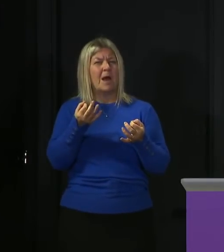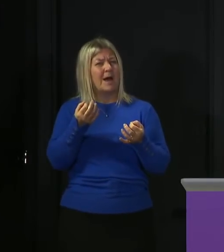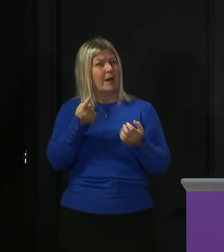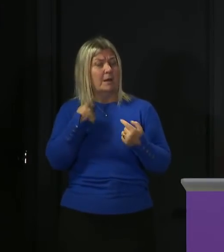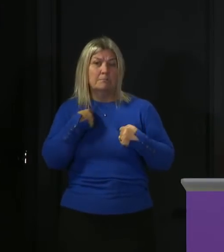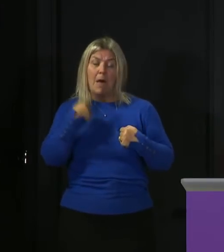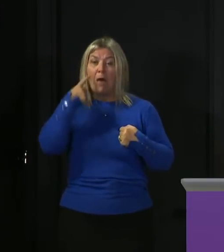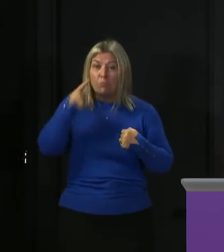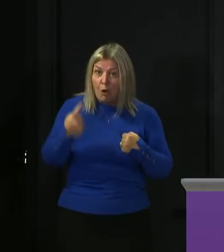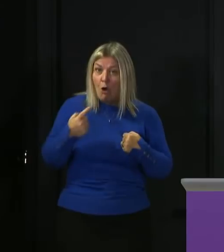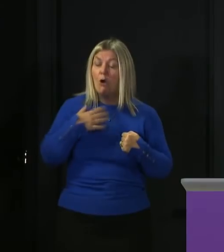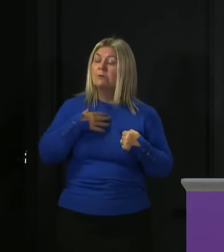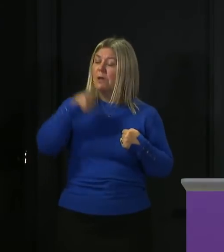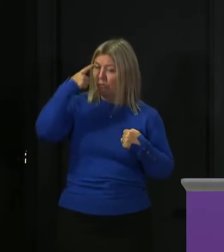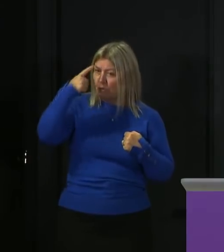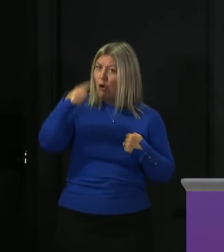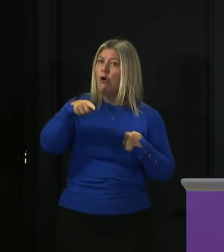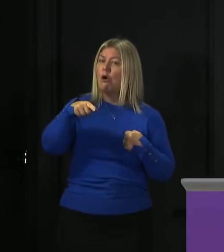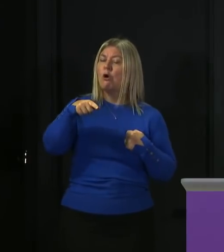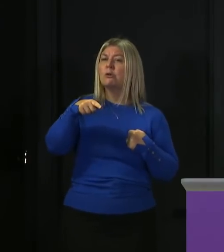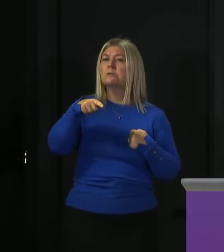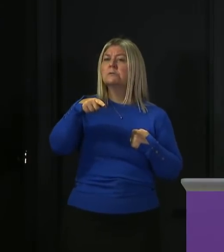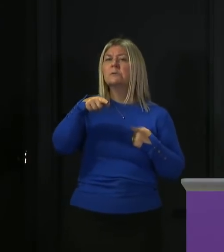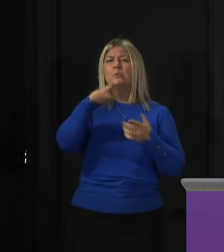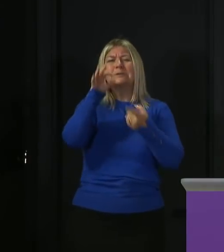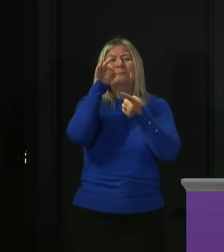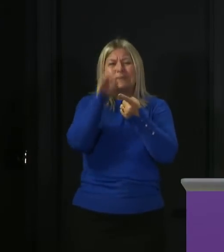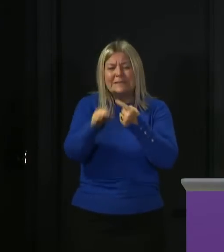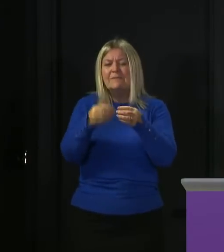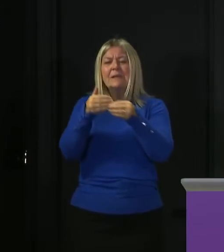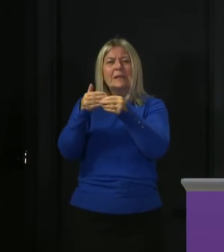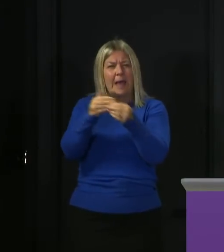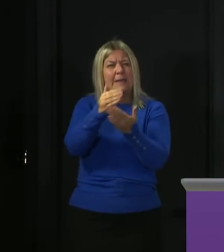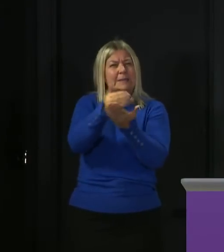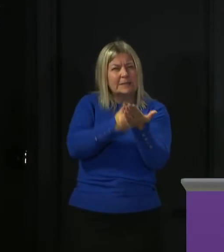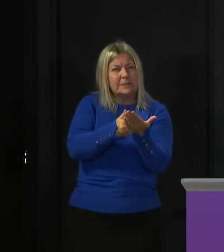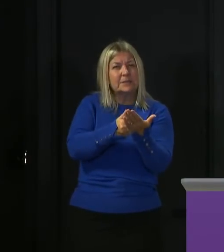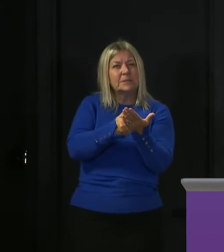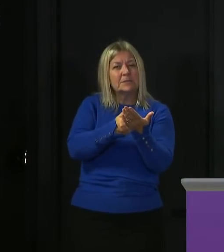that what was being referred to was specific guidance for mother and baby groups, and that's